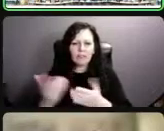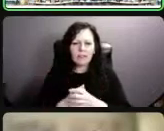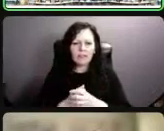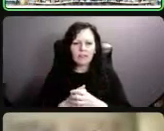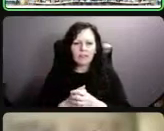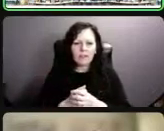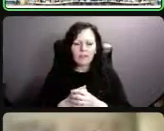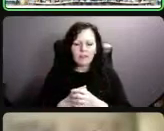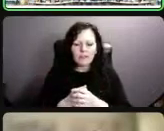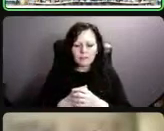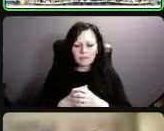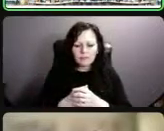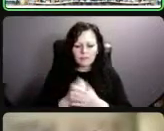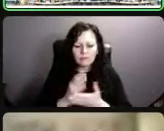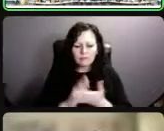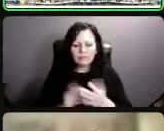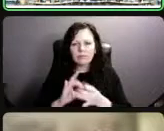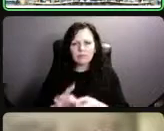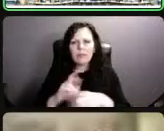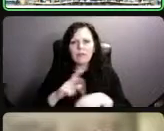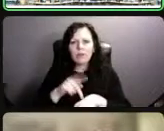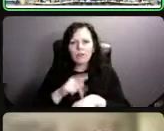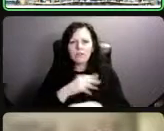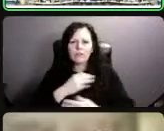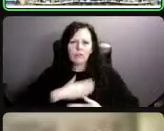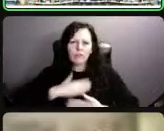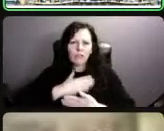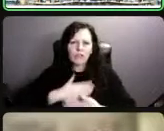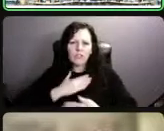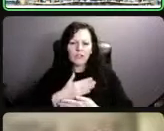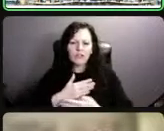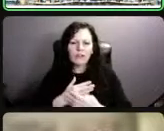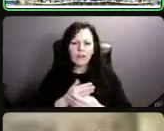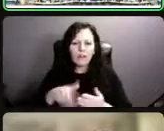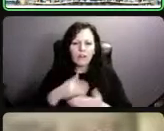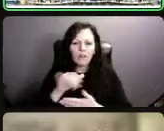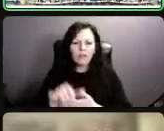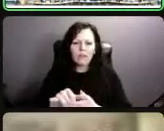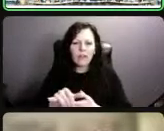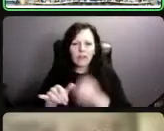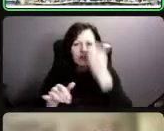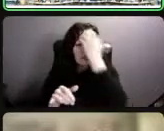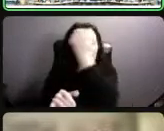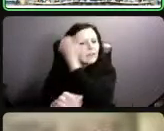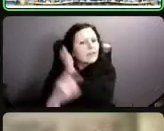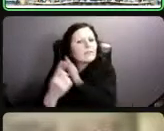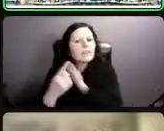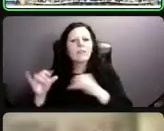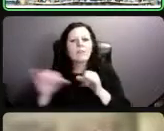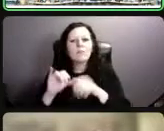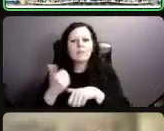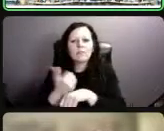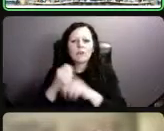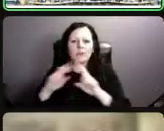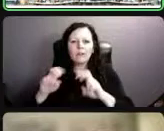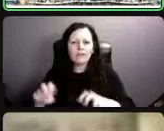ALSO LIKE YOU PROBABLY ARE MORE FAMILIAR WITH THE EXTERNALS